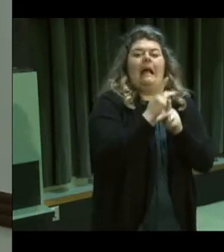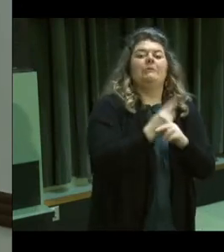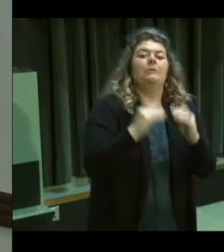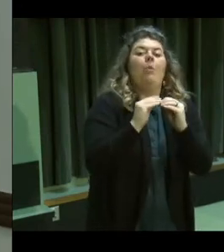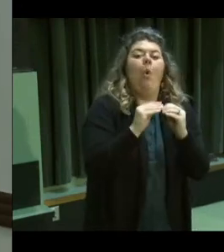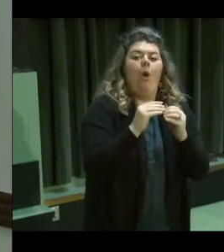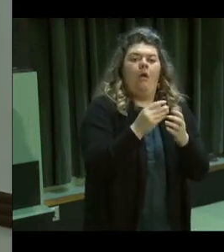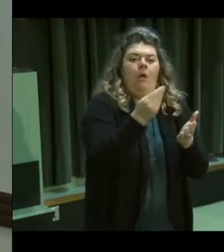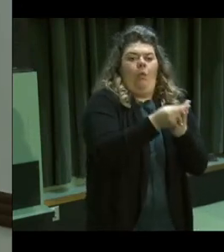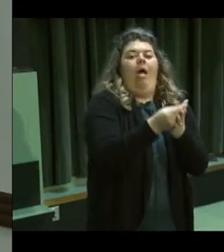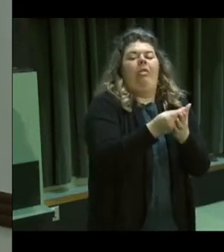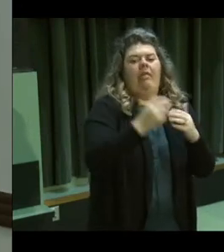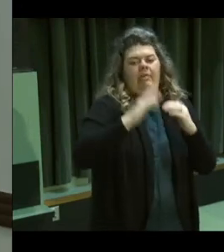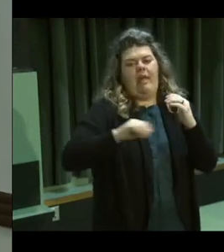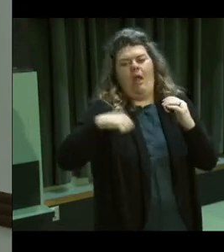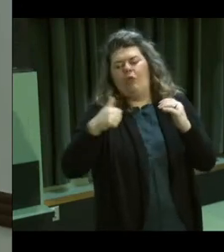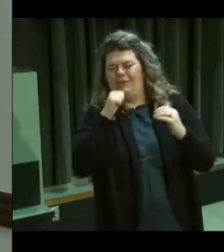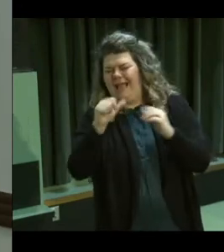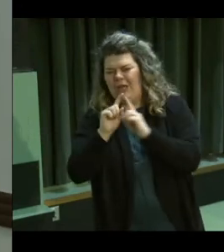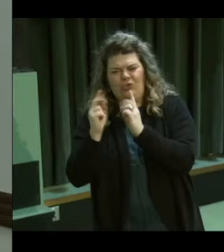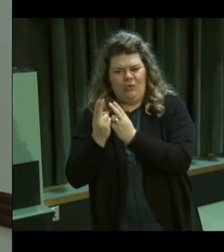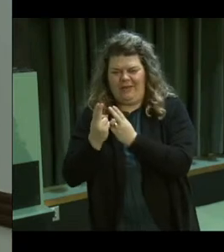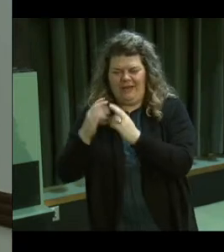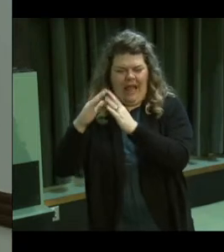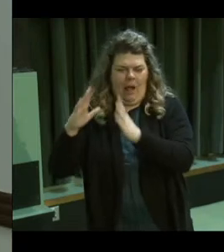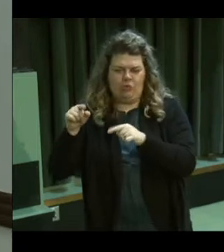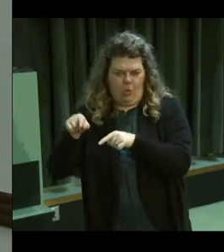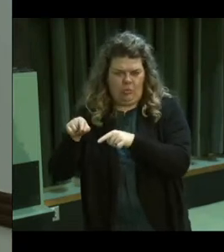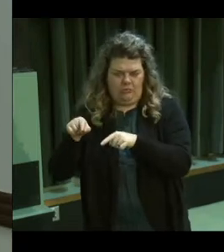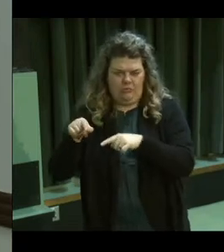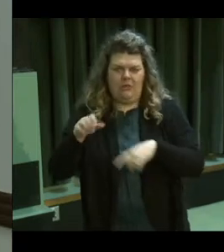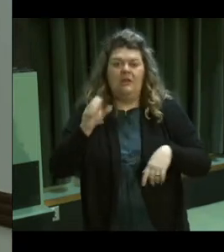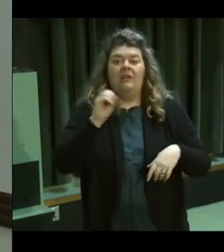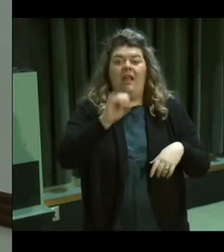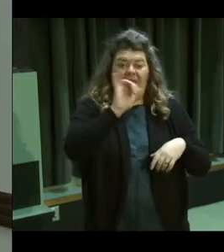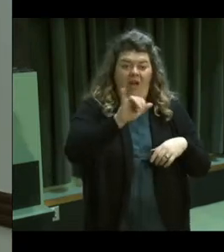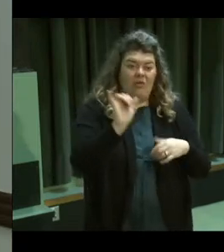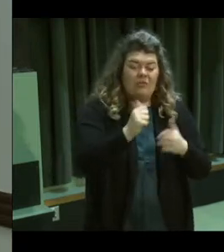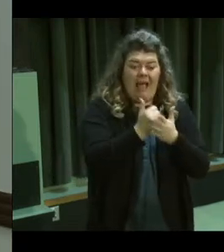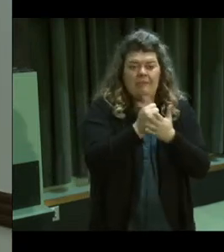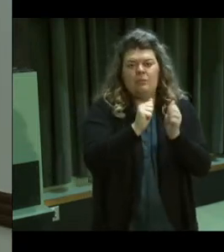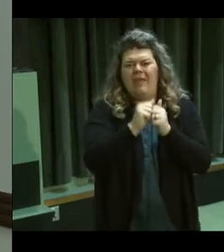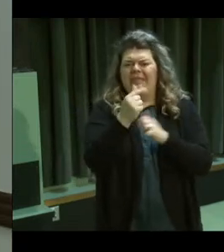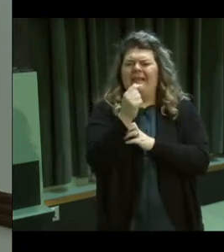households. And not only that,